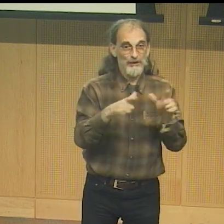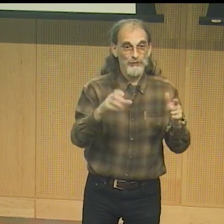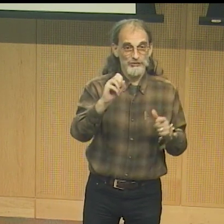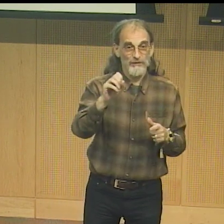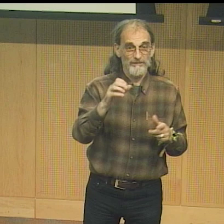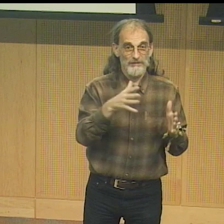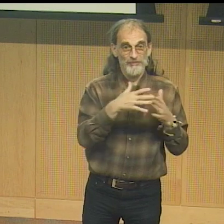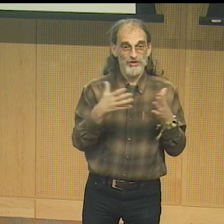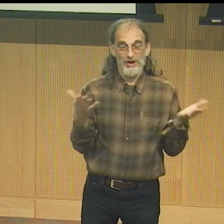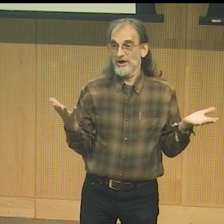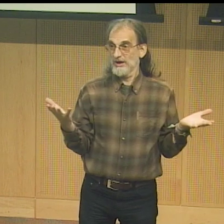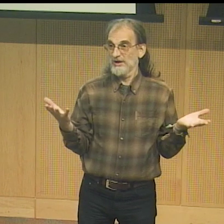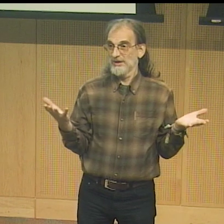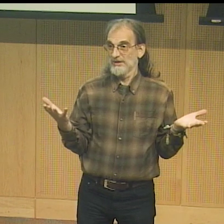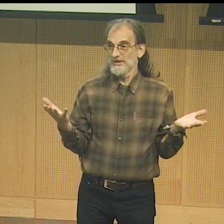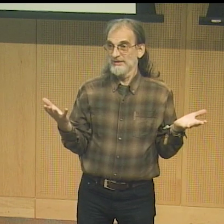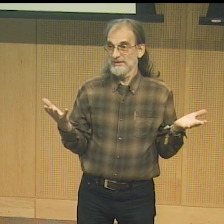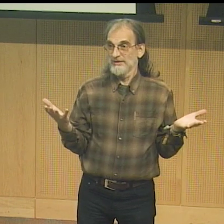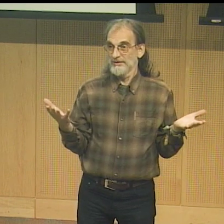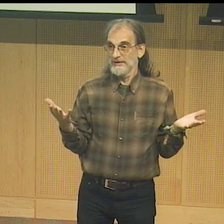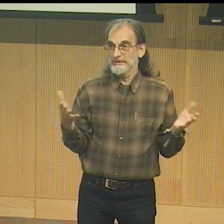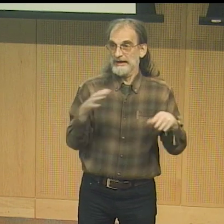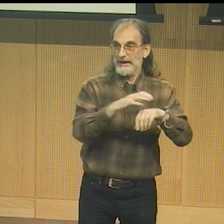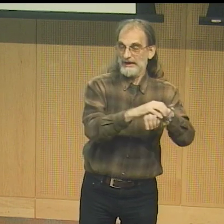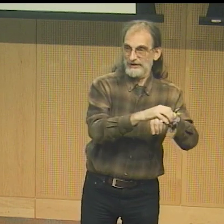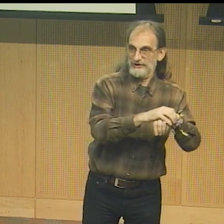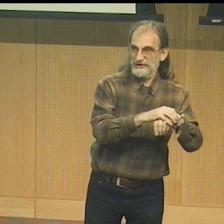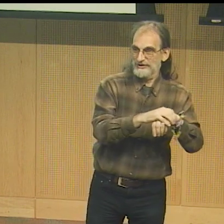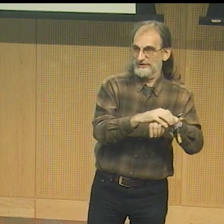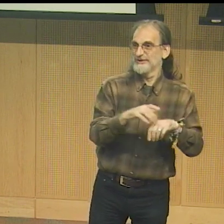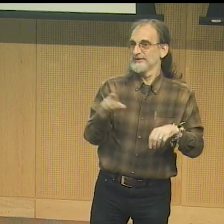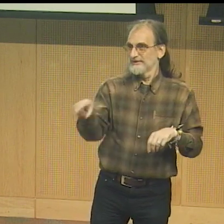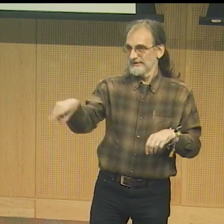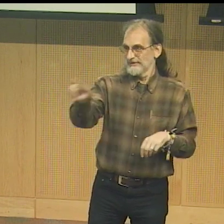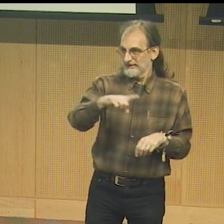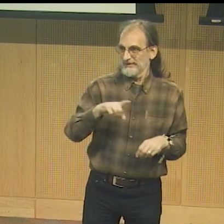bolster the positive aspects of Deafhood.